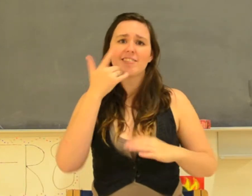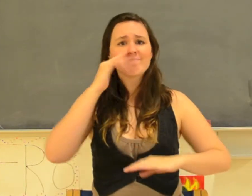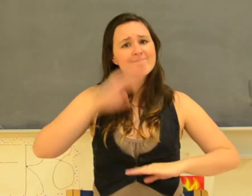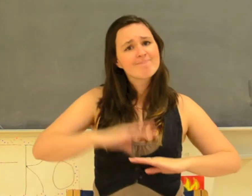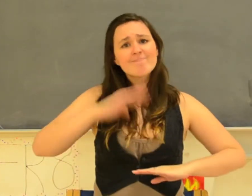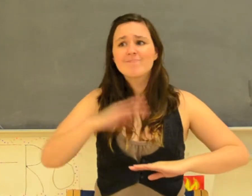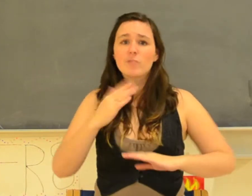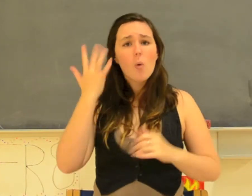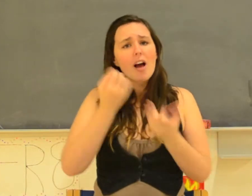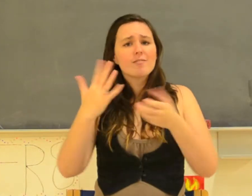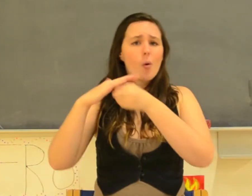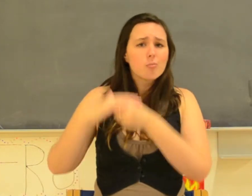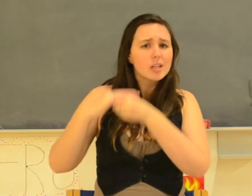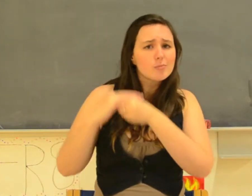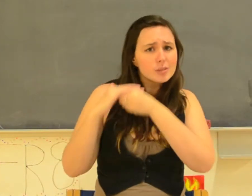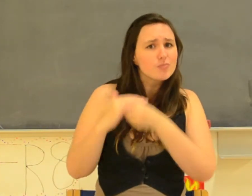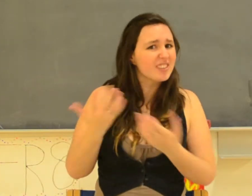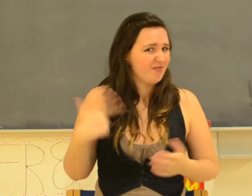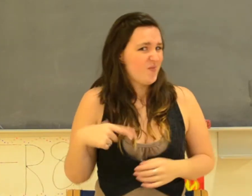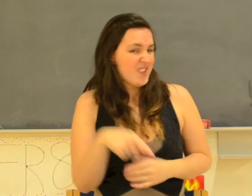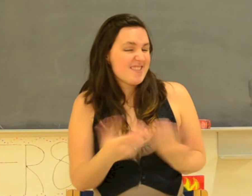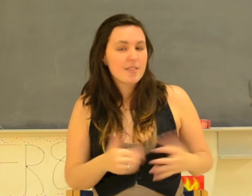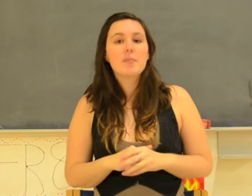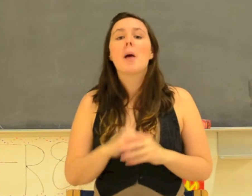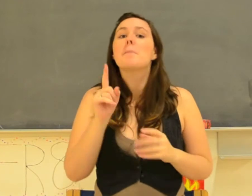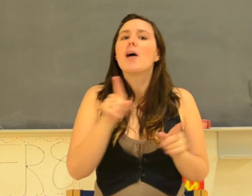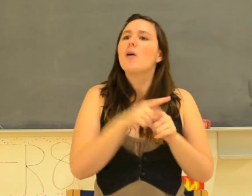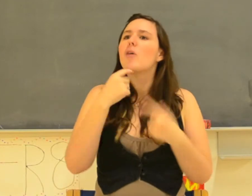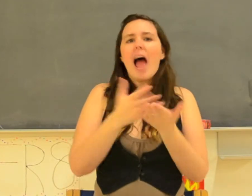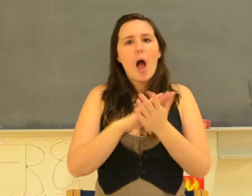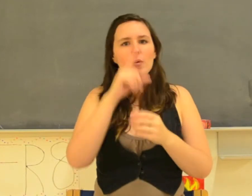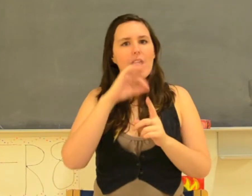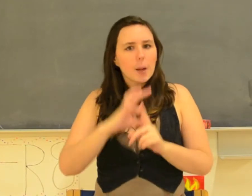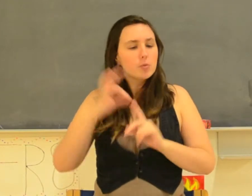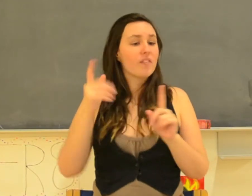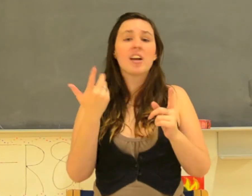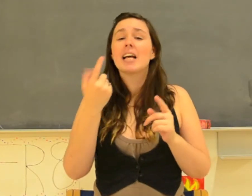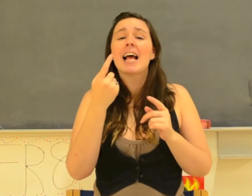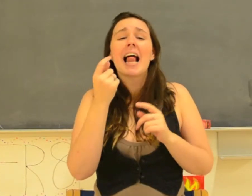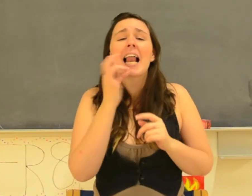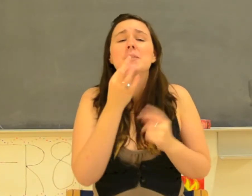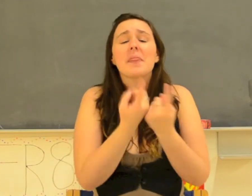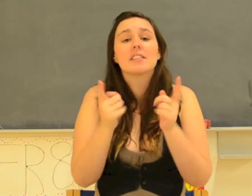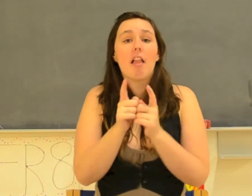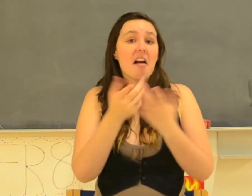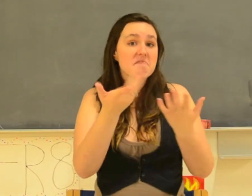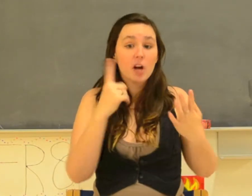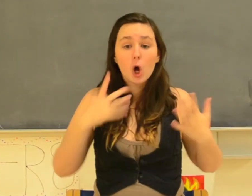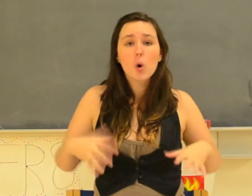many Deaf people have low self-esteem due to oppression. But she also talked about how we can improve by making